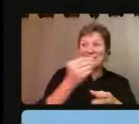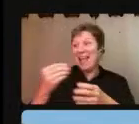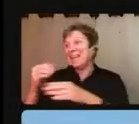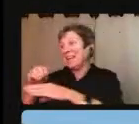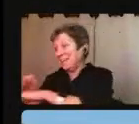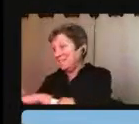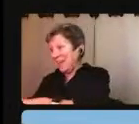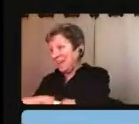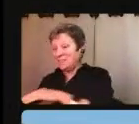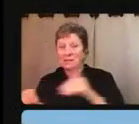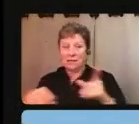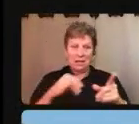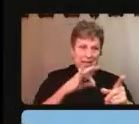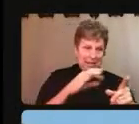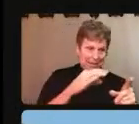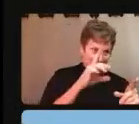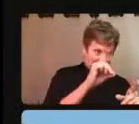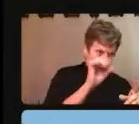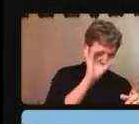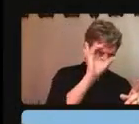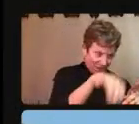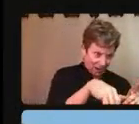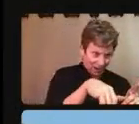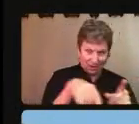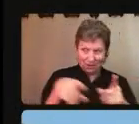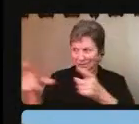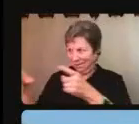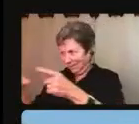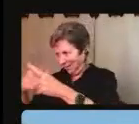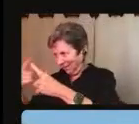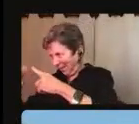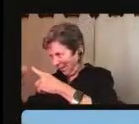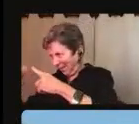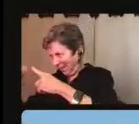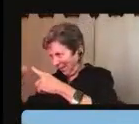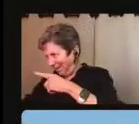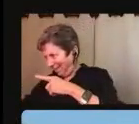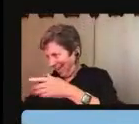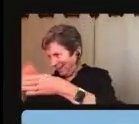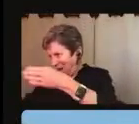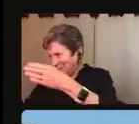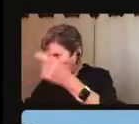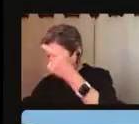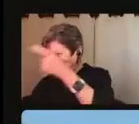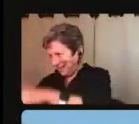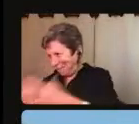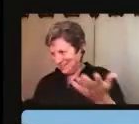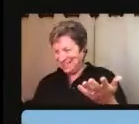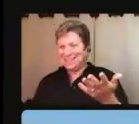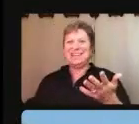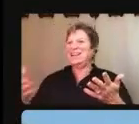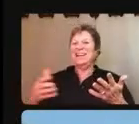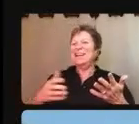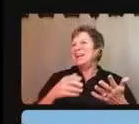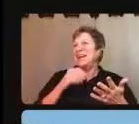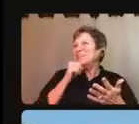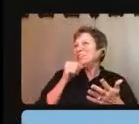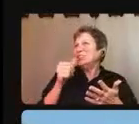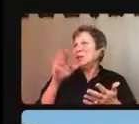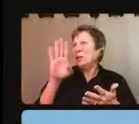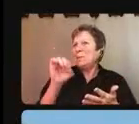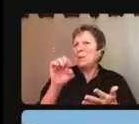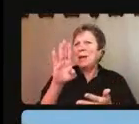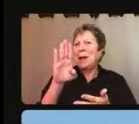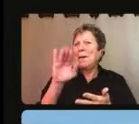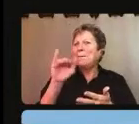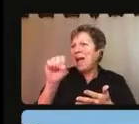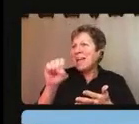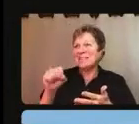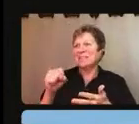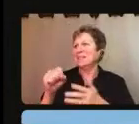THERE'S A NATURAL CONSEQUENCE.